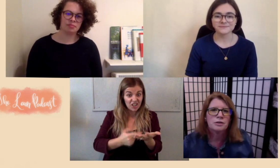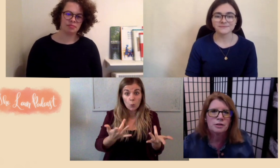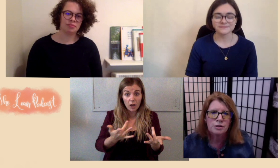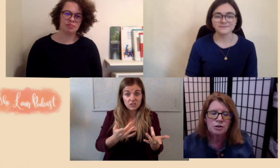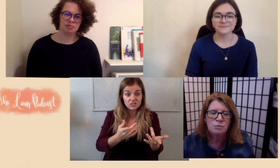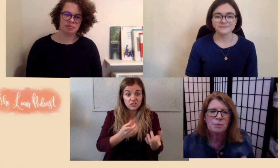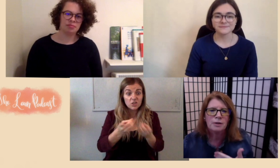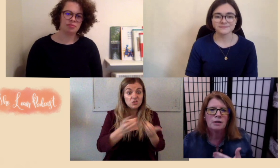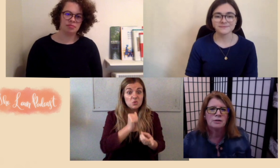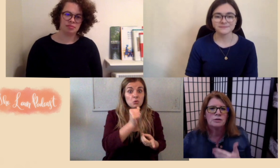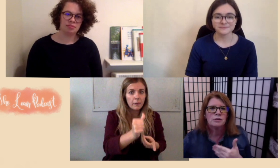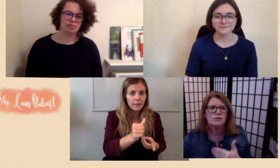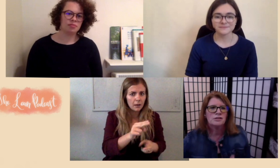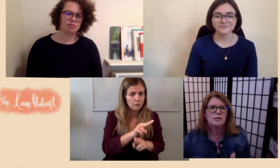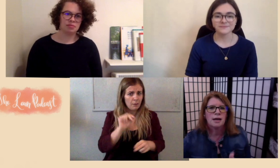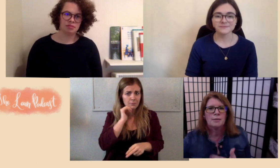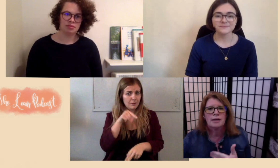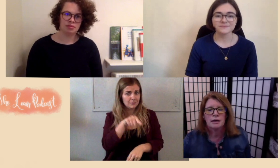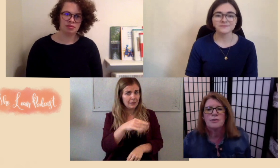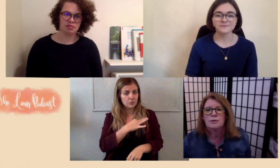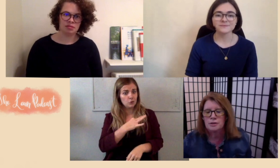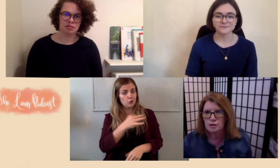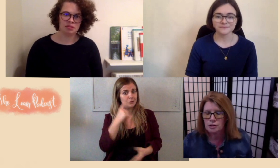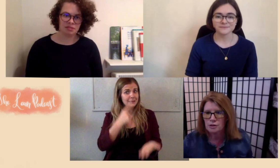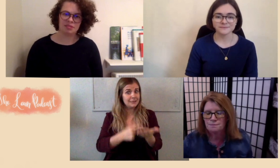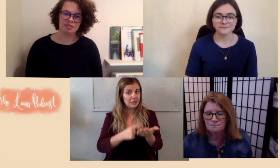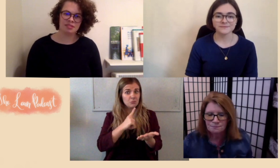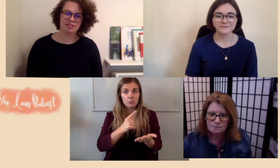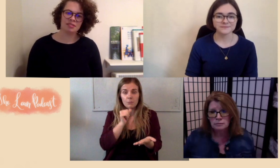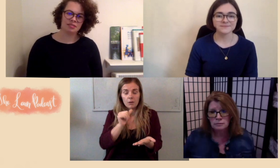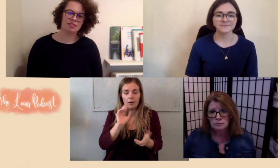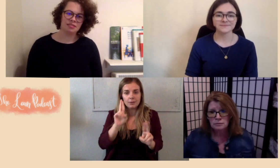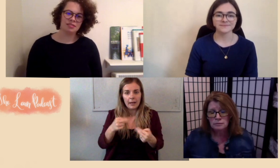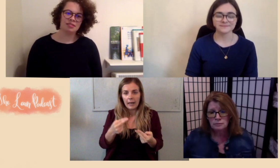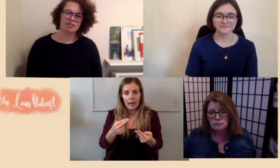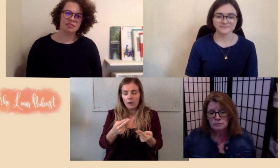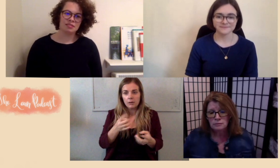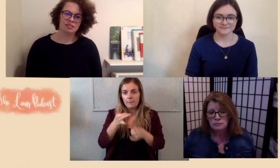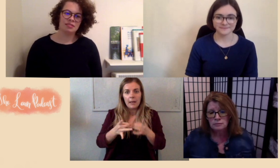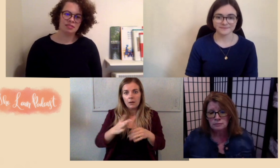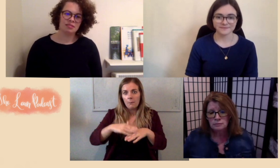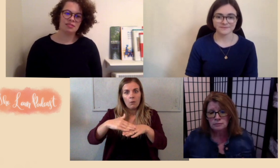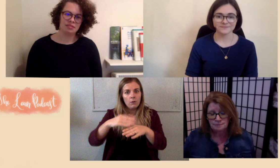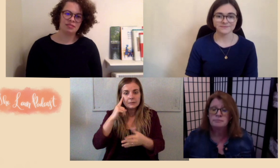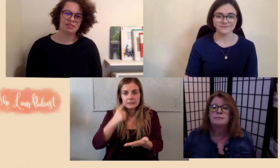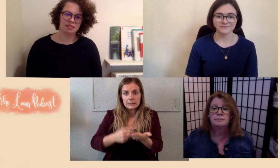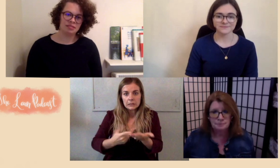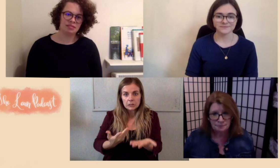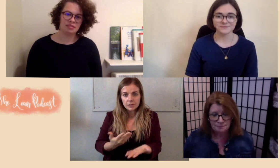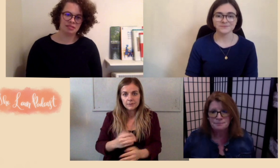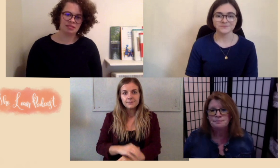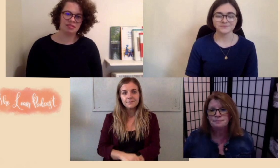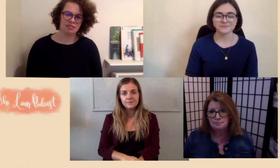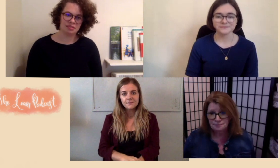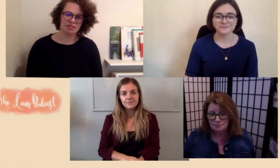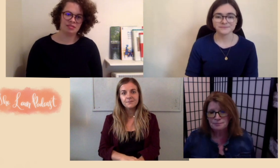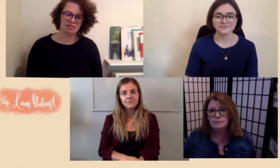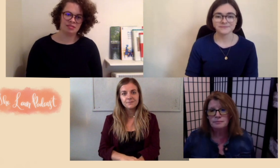but because you just can't make another decision. So with that decision fatigue, is to be aware of it. One, so that you can take the action